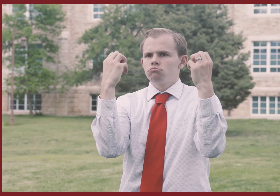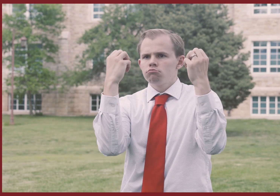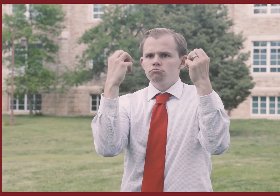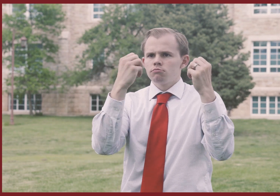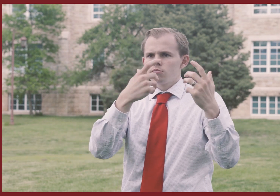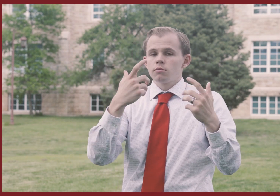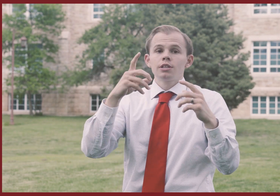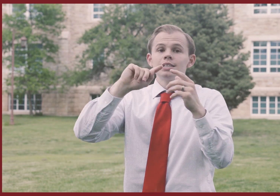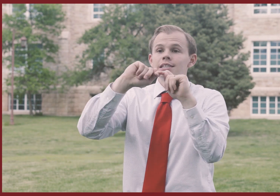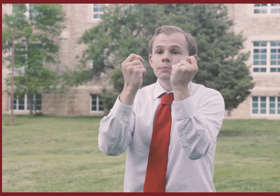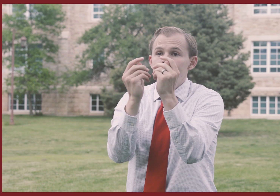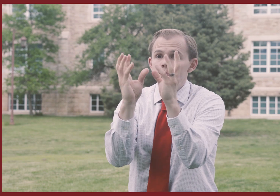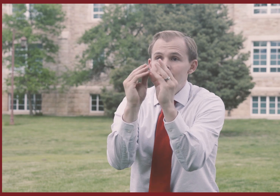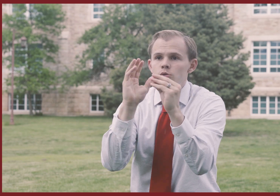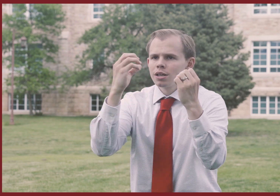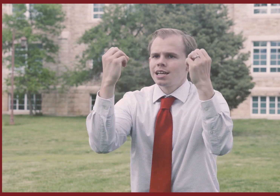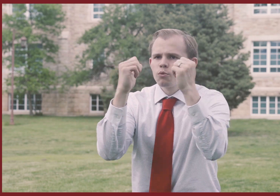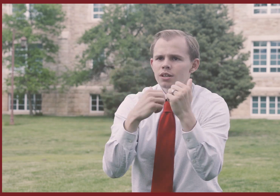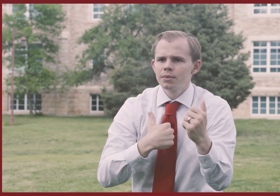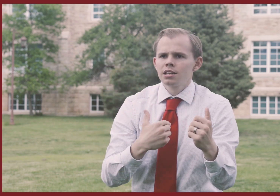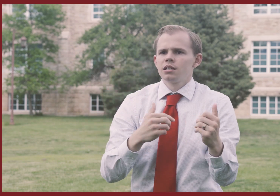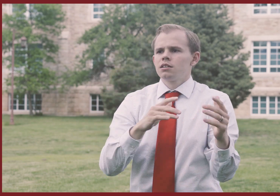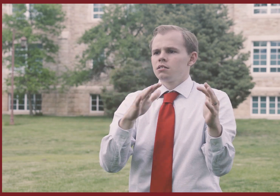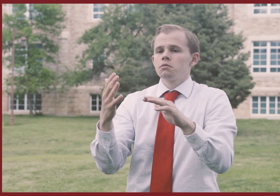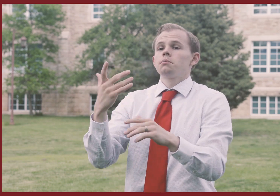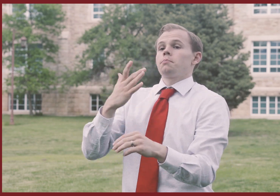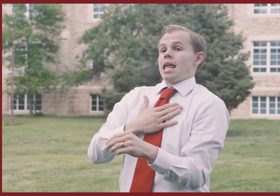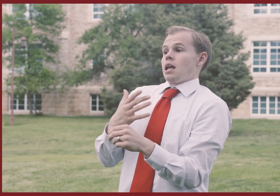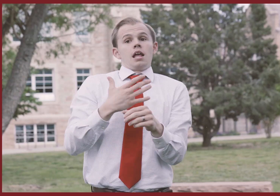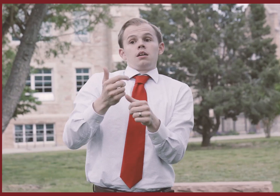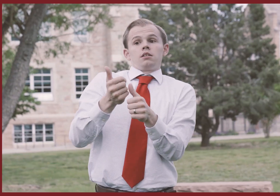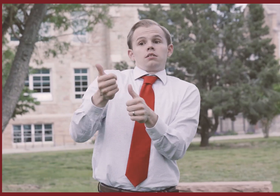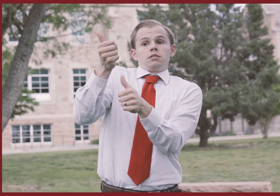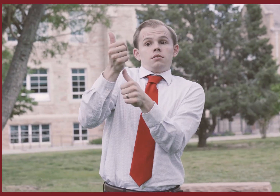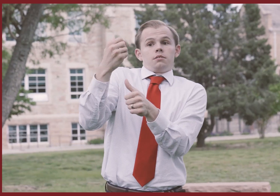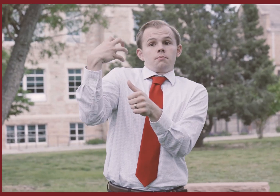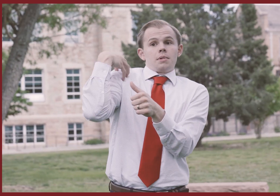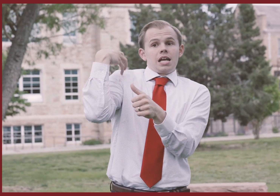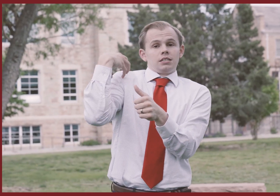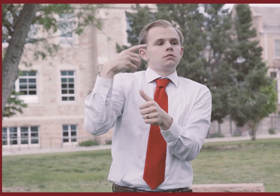So they work very closely together, but you know, I was able to communicate with everybody on the team. You know, at meetings everybody's signing.